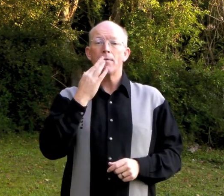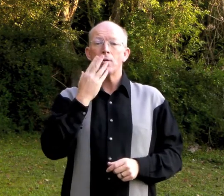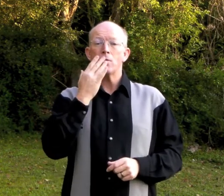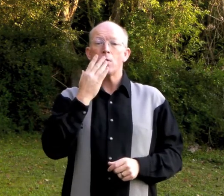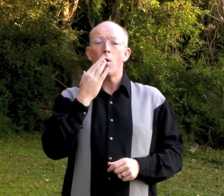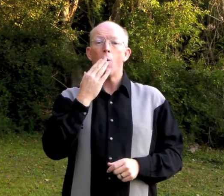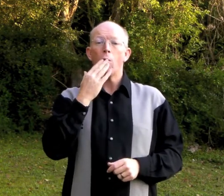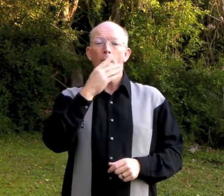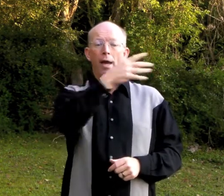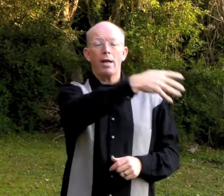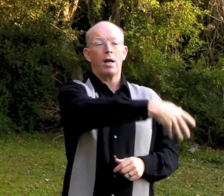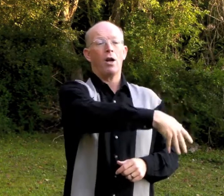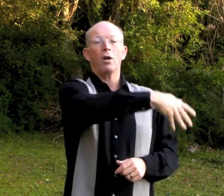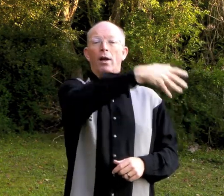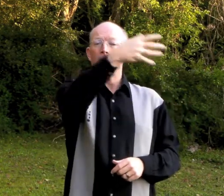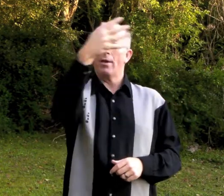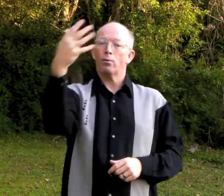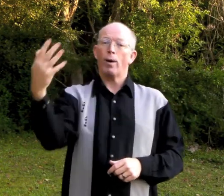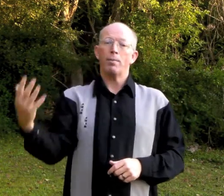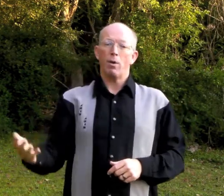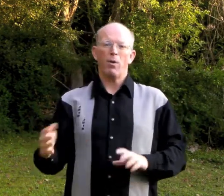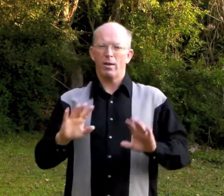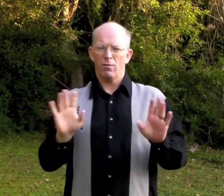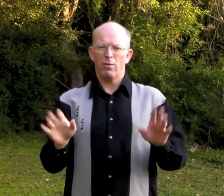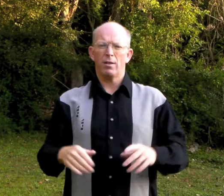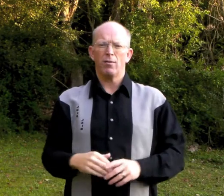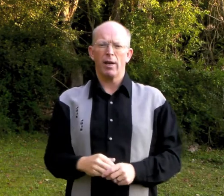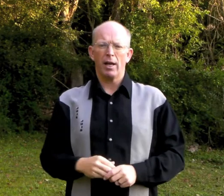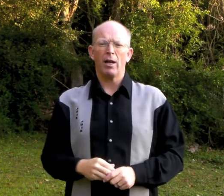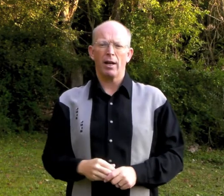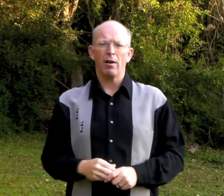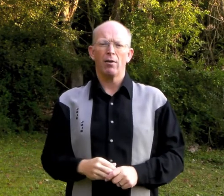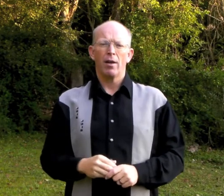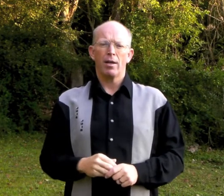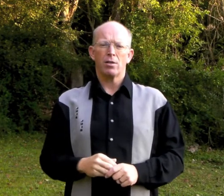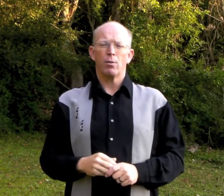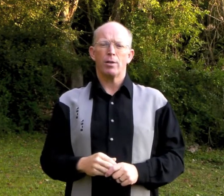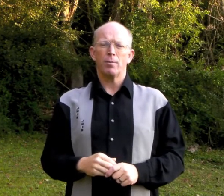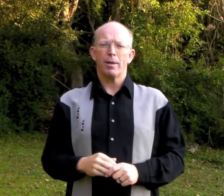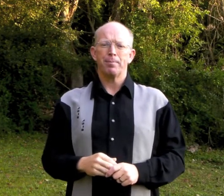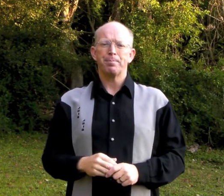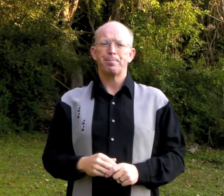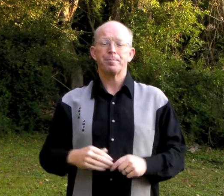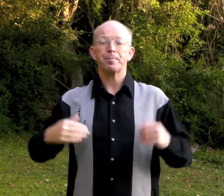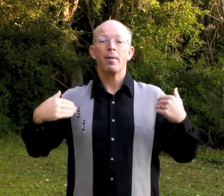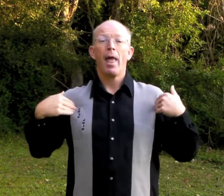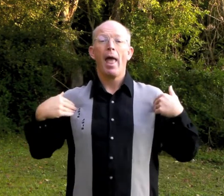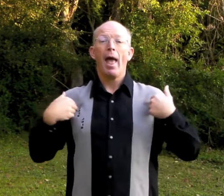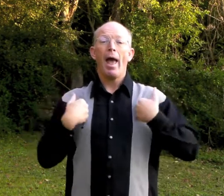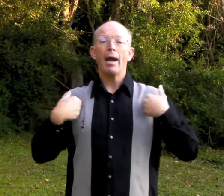But if you do the whole thing, COLOR and then RAINBOW then it is very clear as to what you mean.